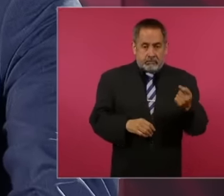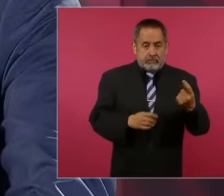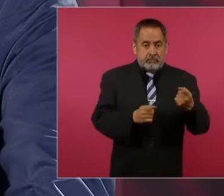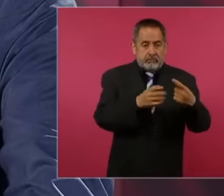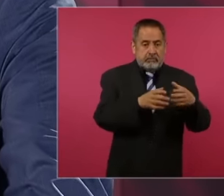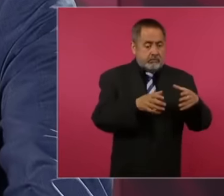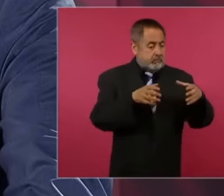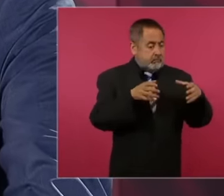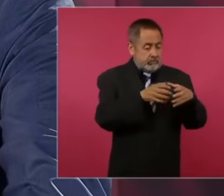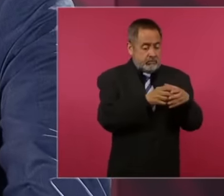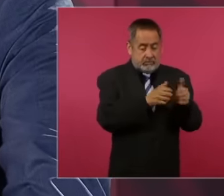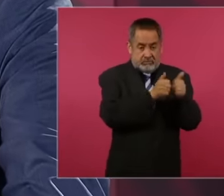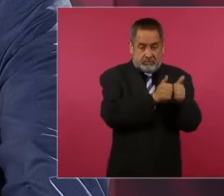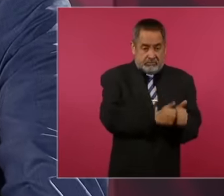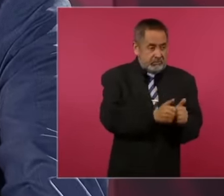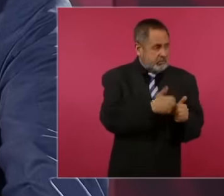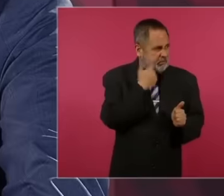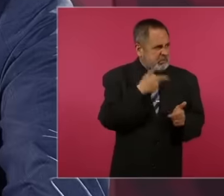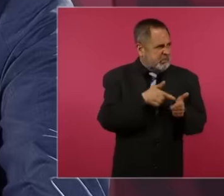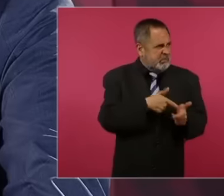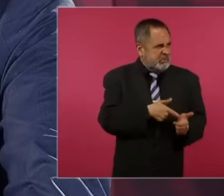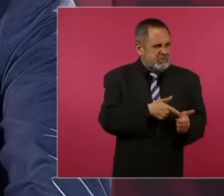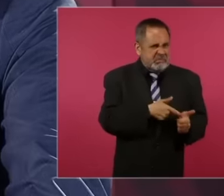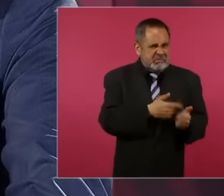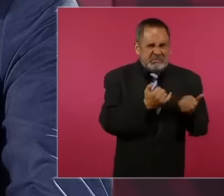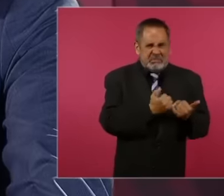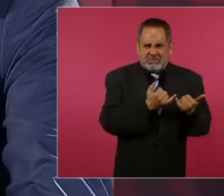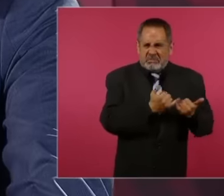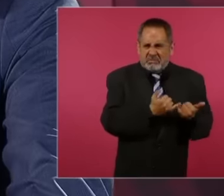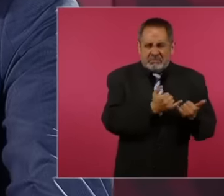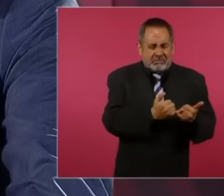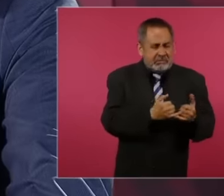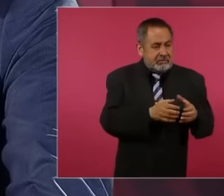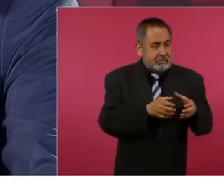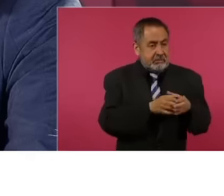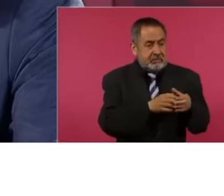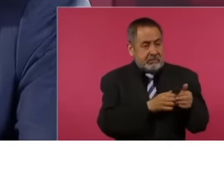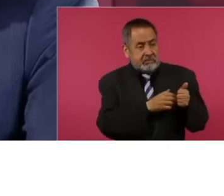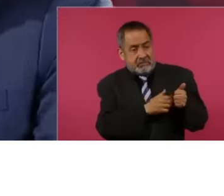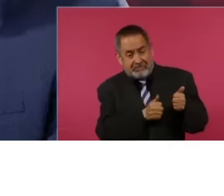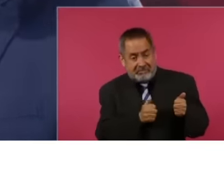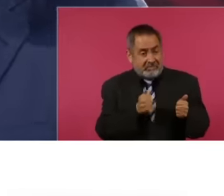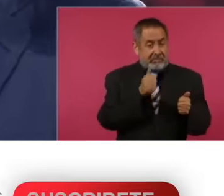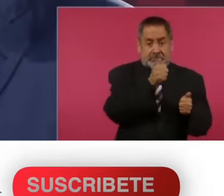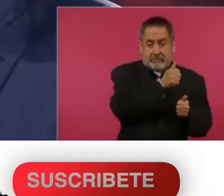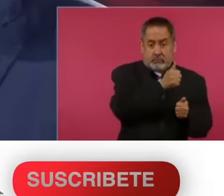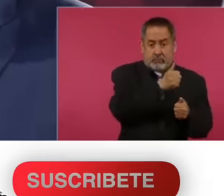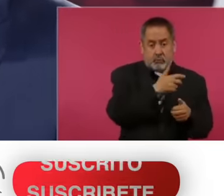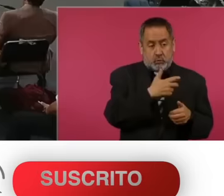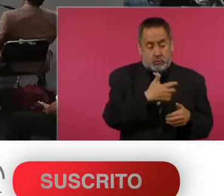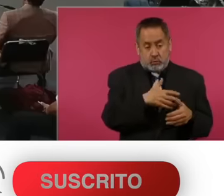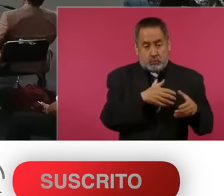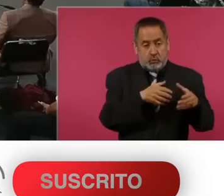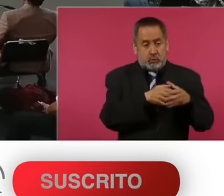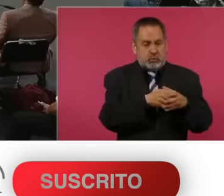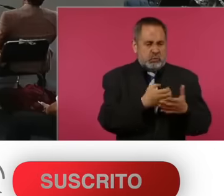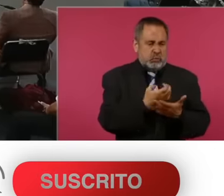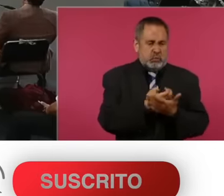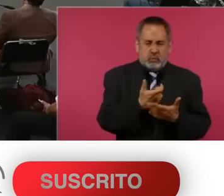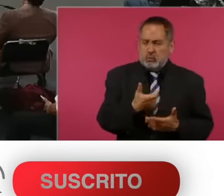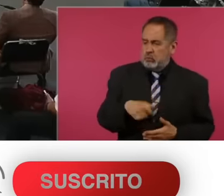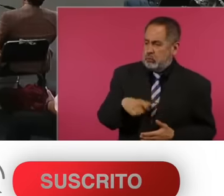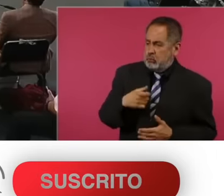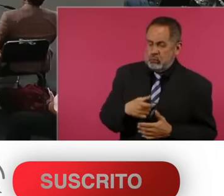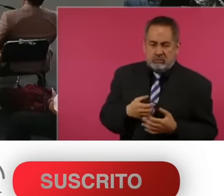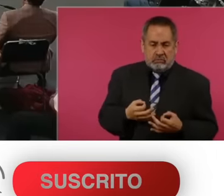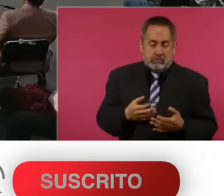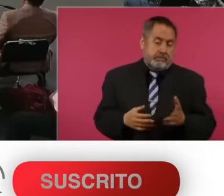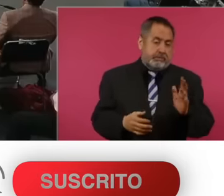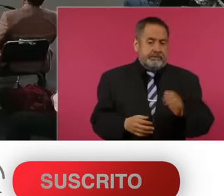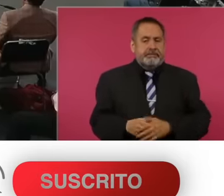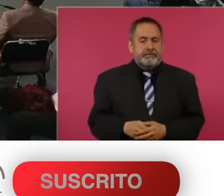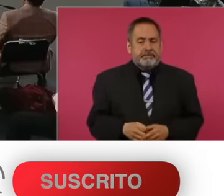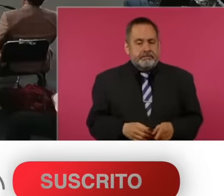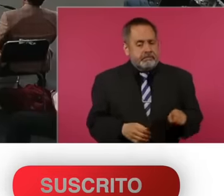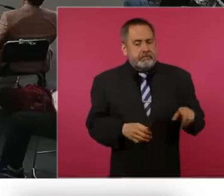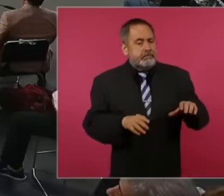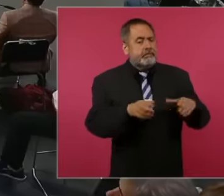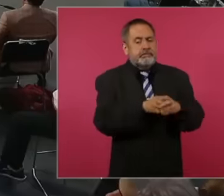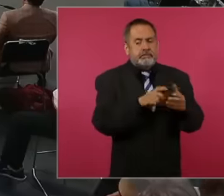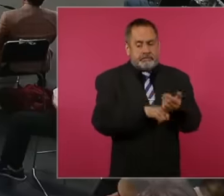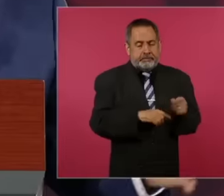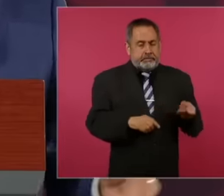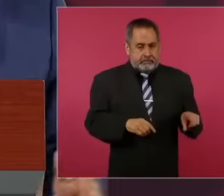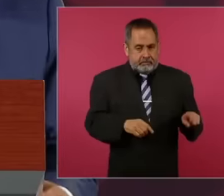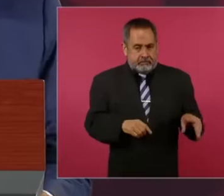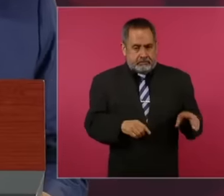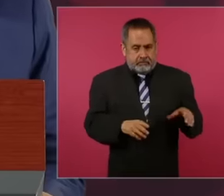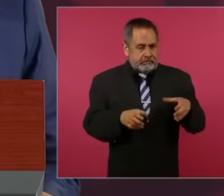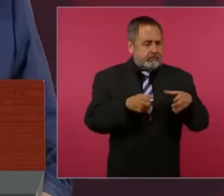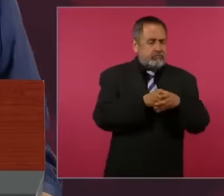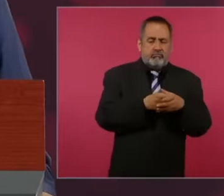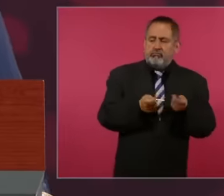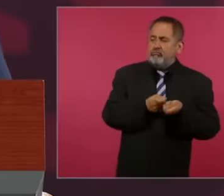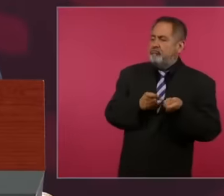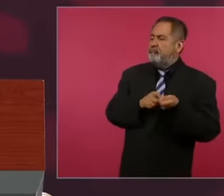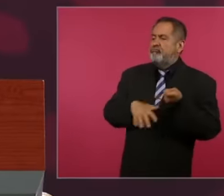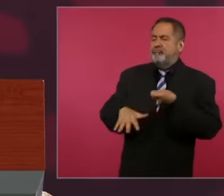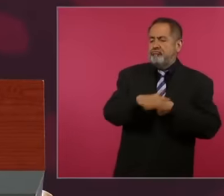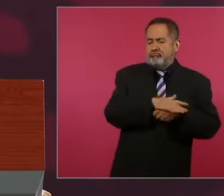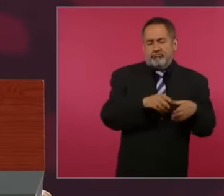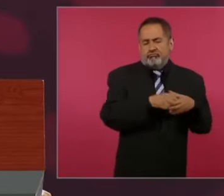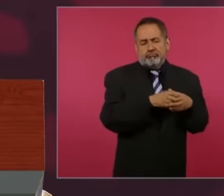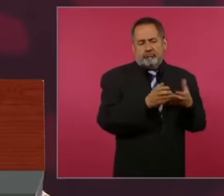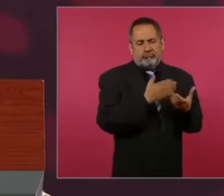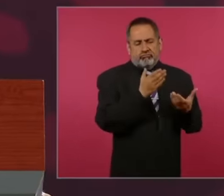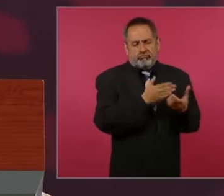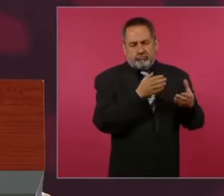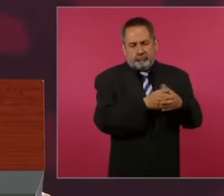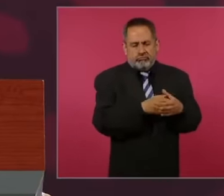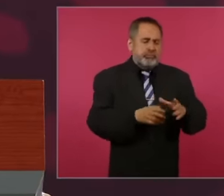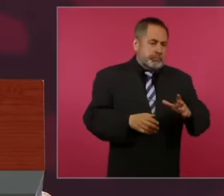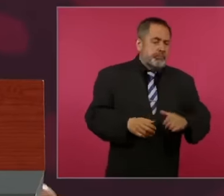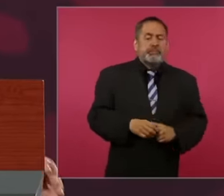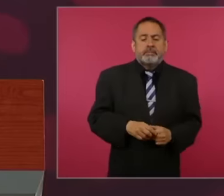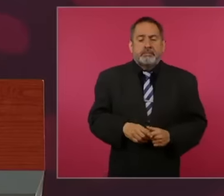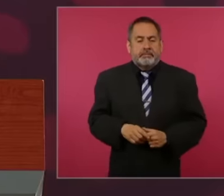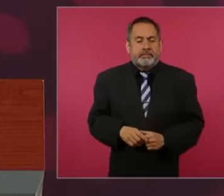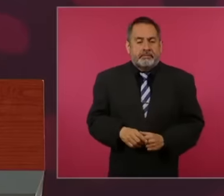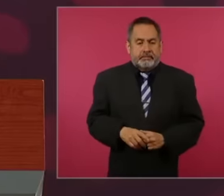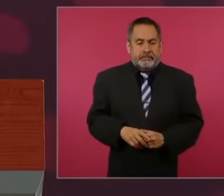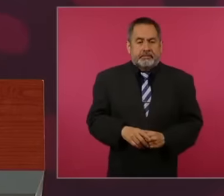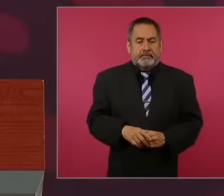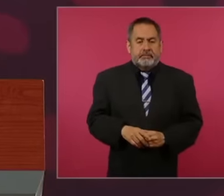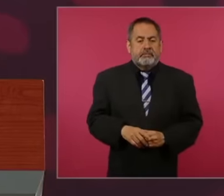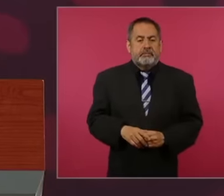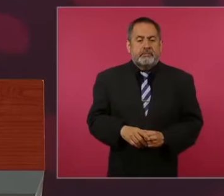linked to the economy who are part of the oligarchy. and there are also